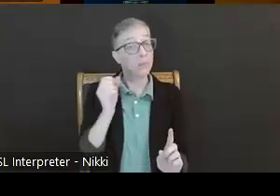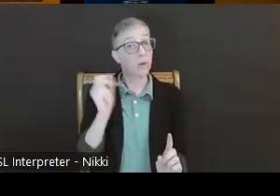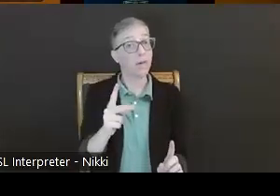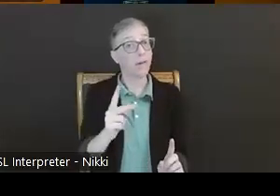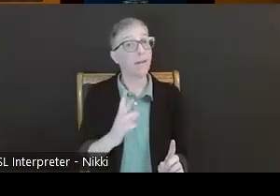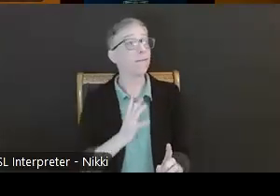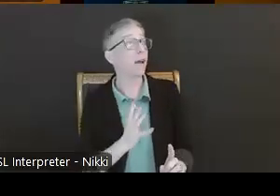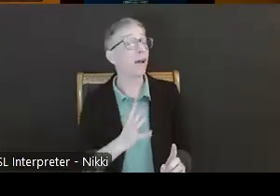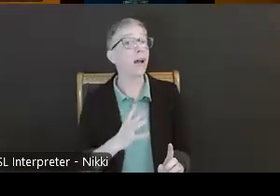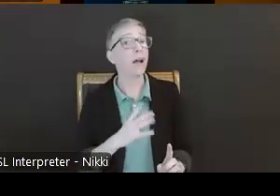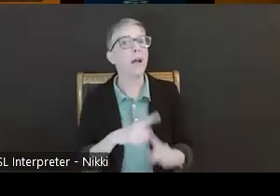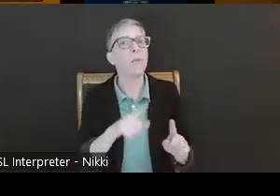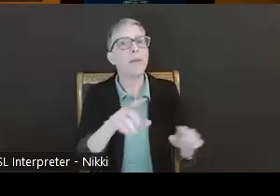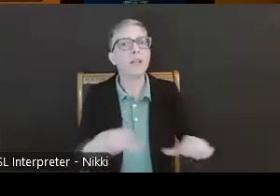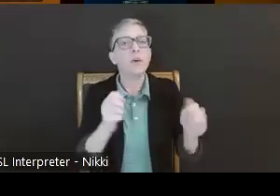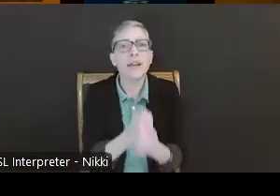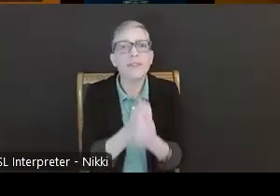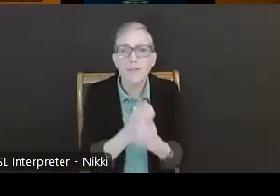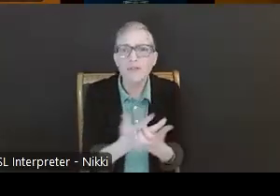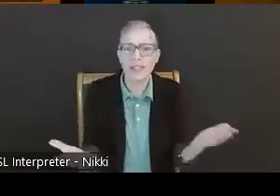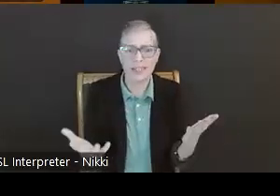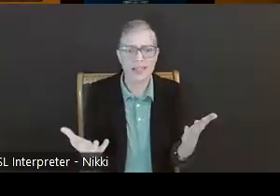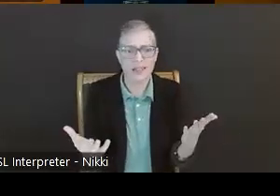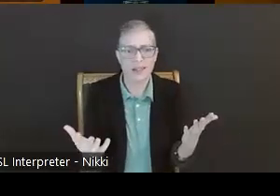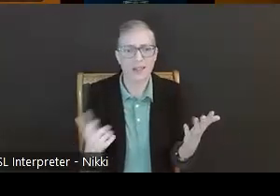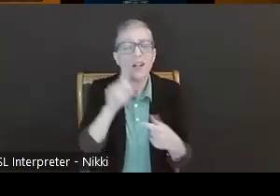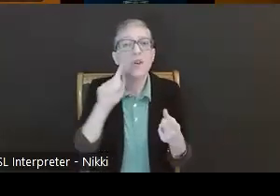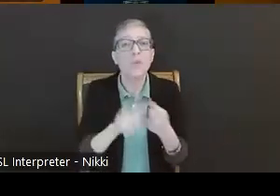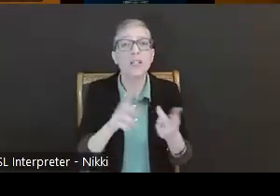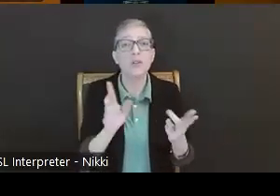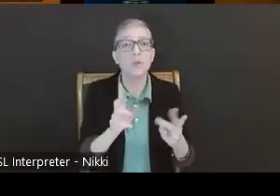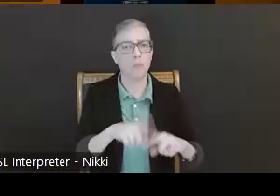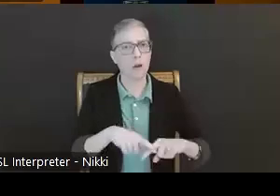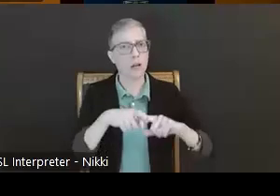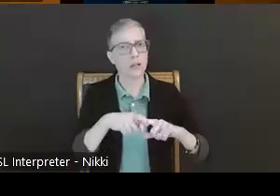hear their stories and you get to kind of hear the the breakdown of what they're doing day today the